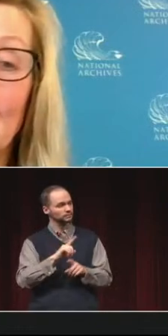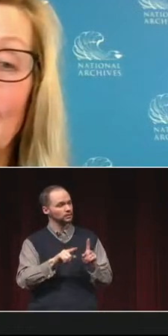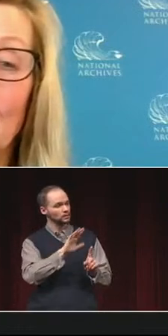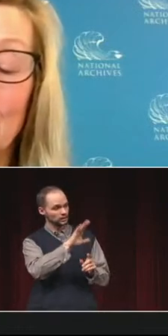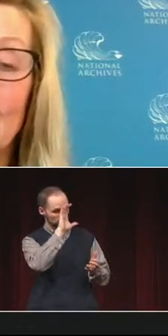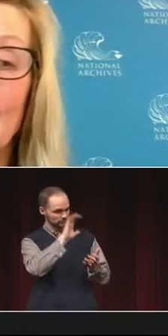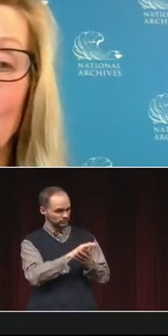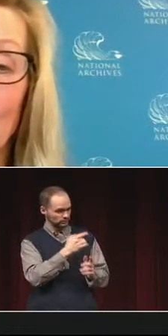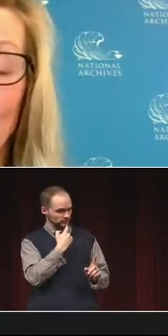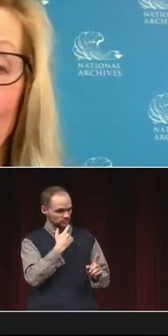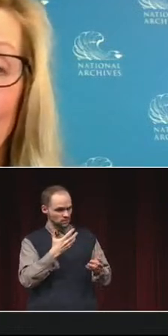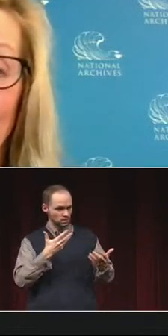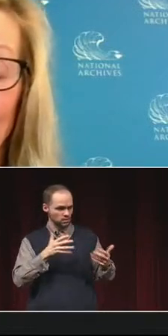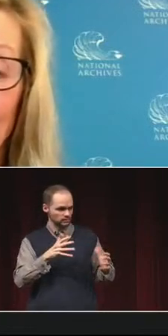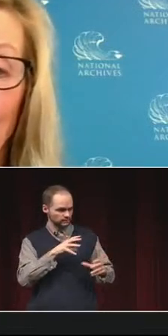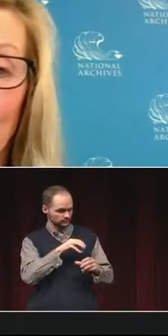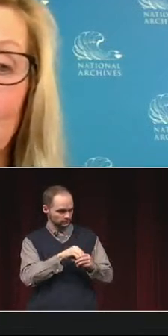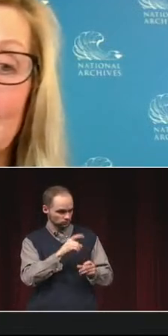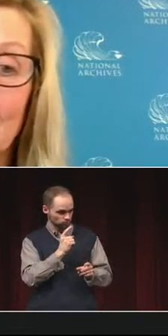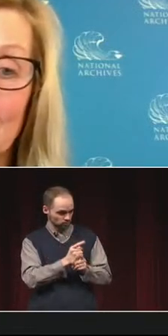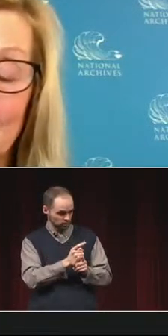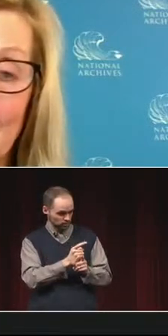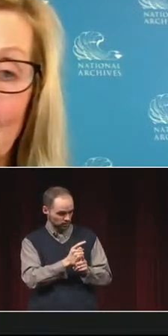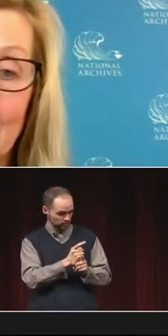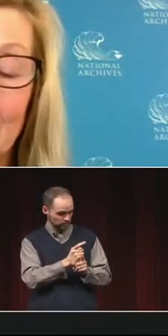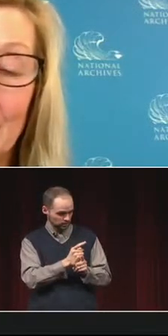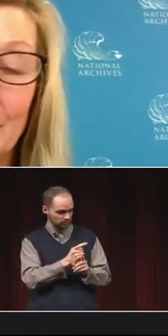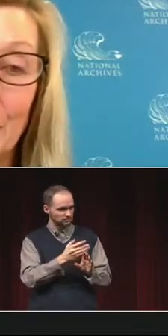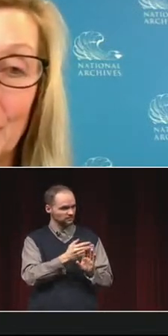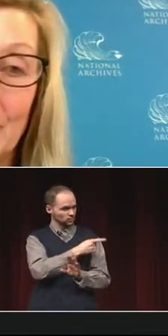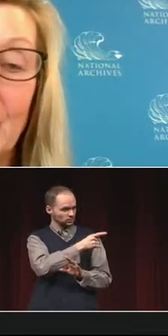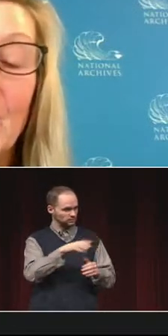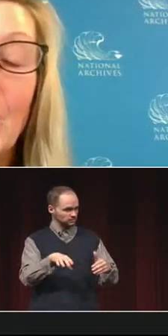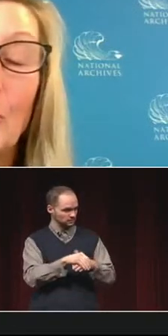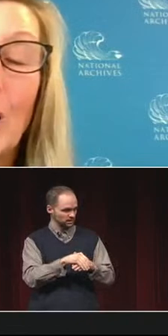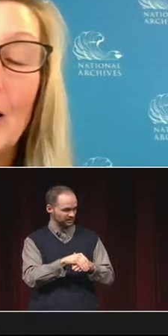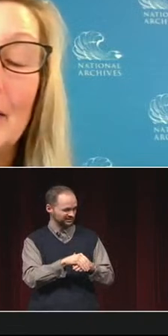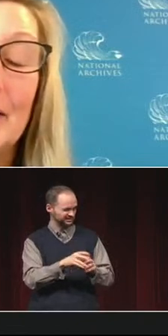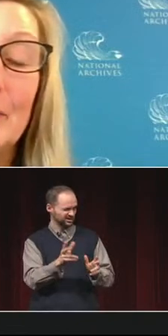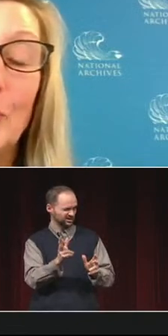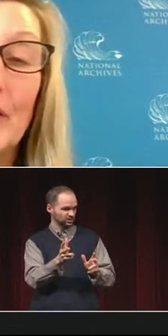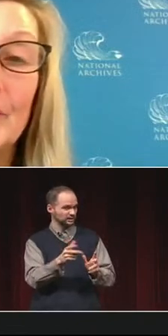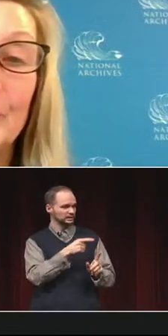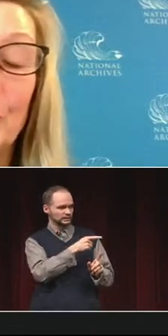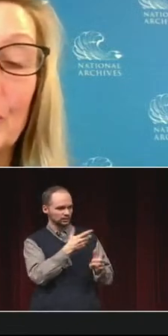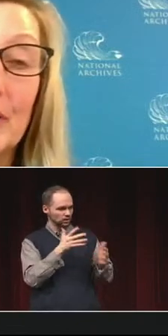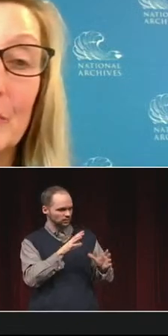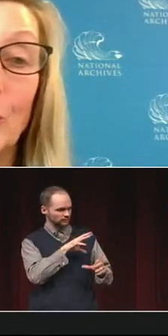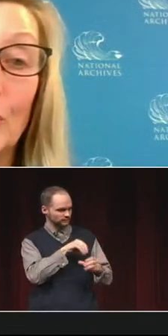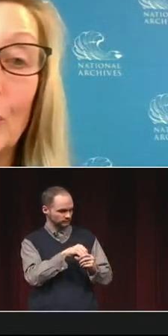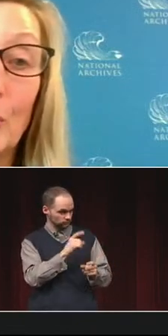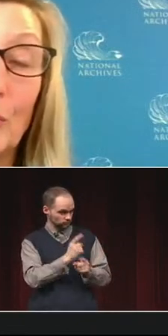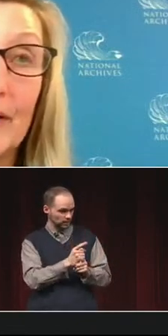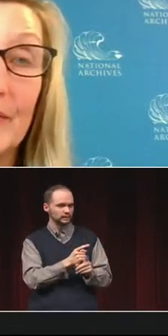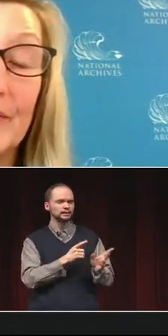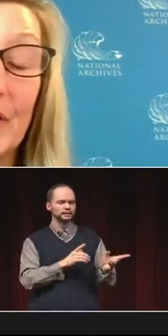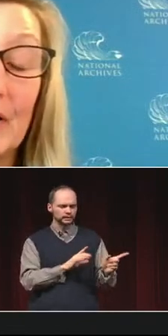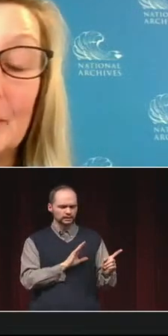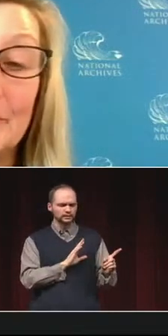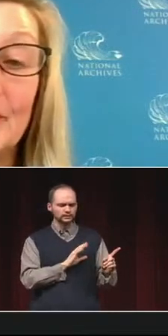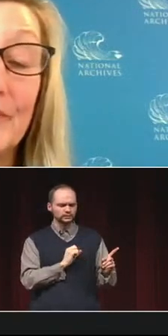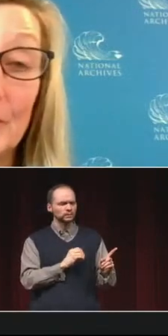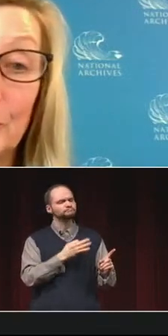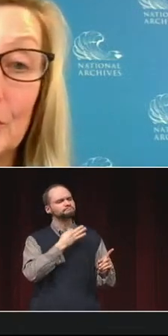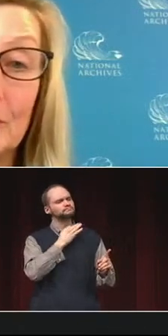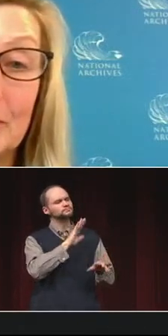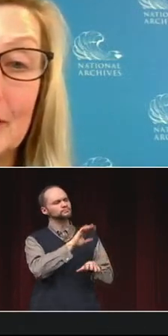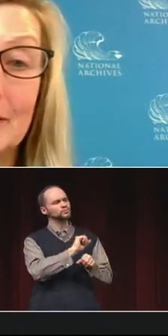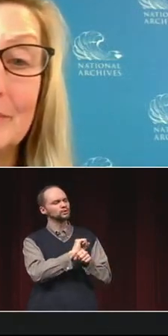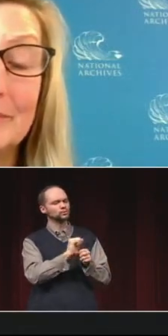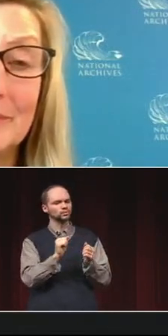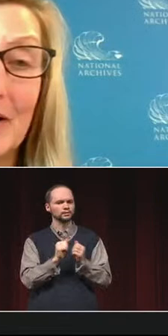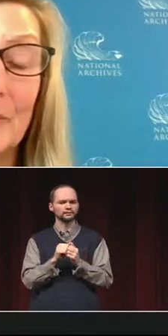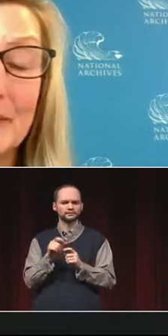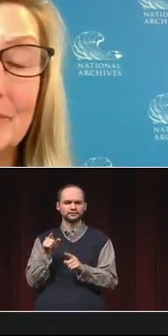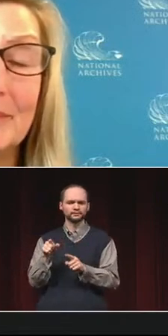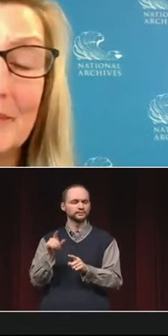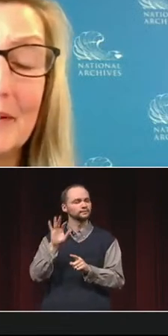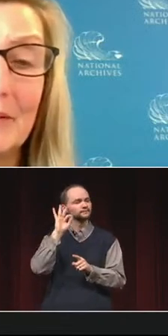been a member since you were married in the 30s. Was your work with the federal government,